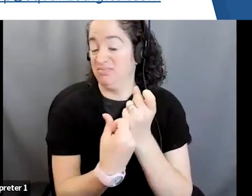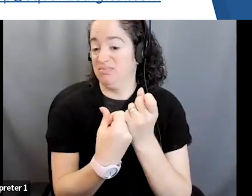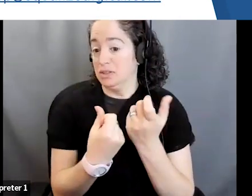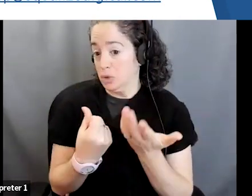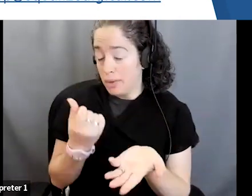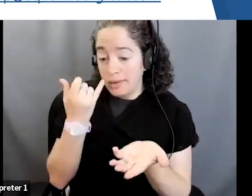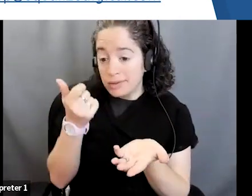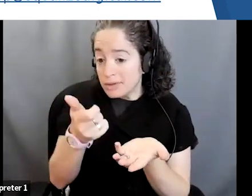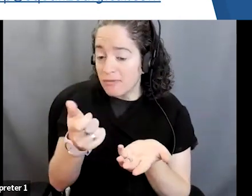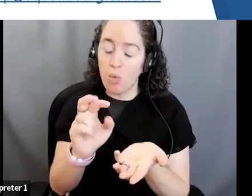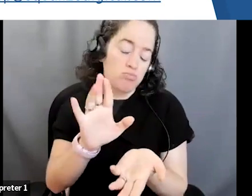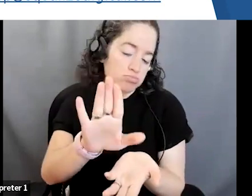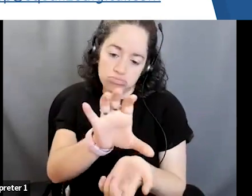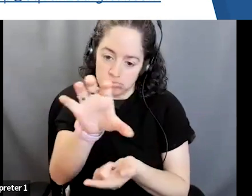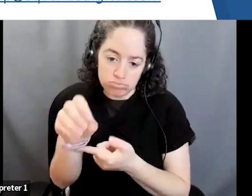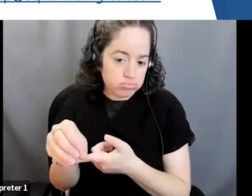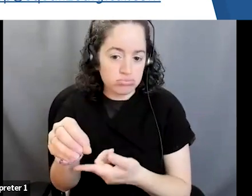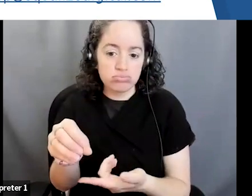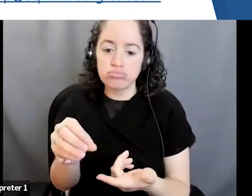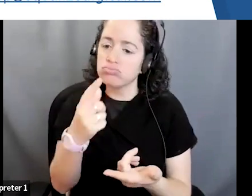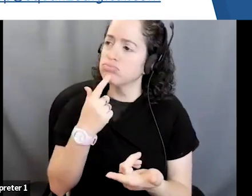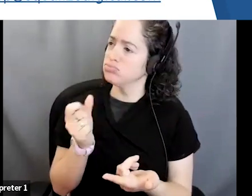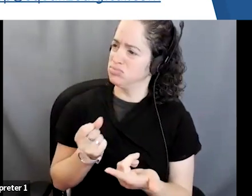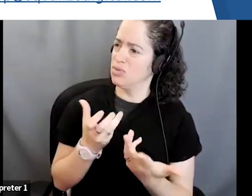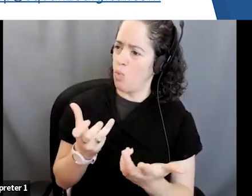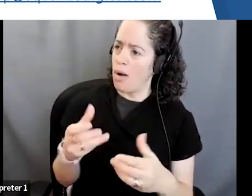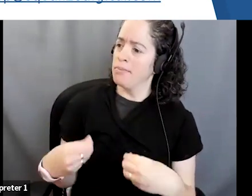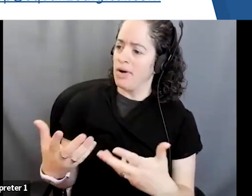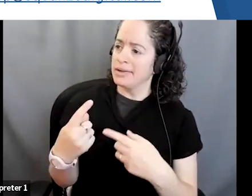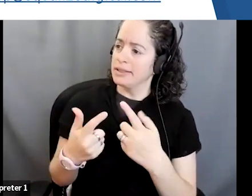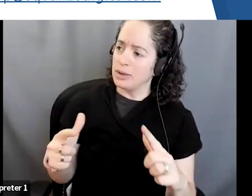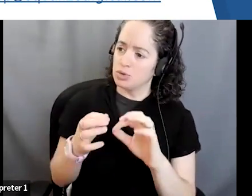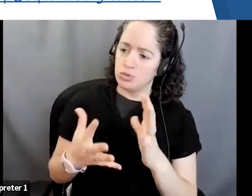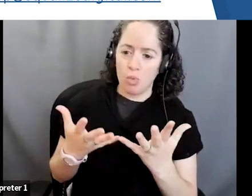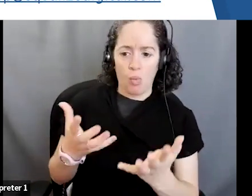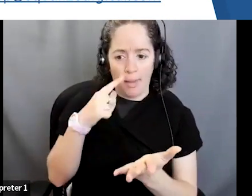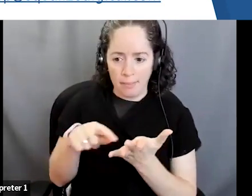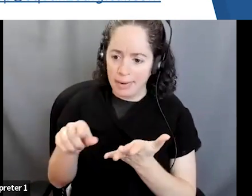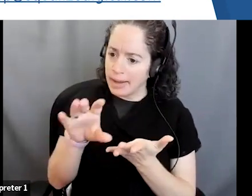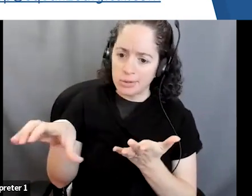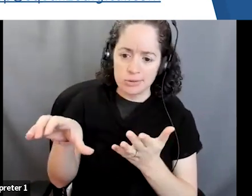to support having these accessibility features at our meetup, we would very much appreciate it.